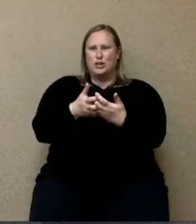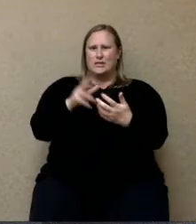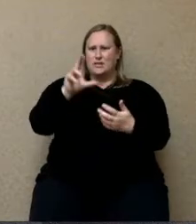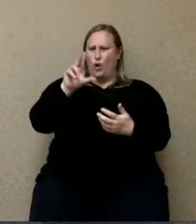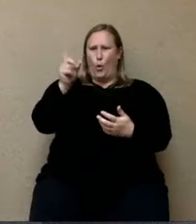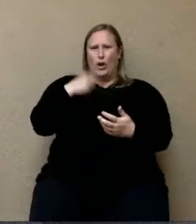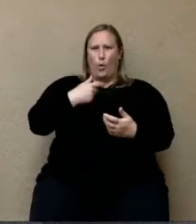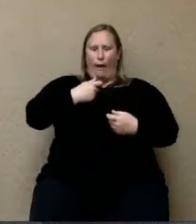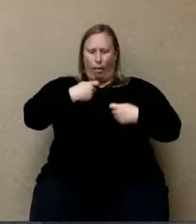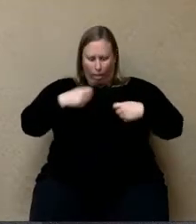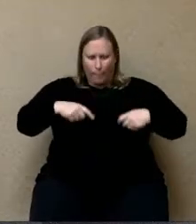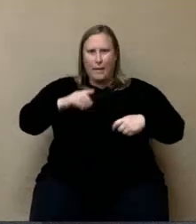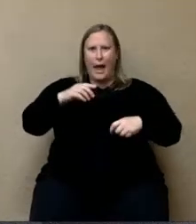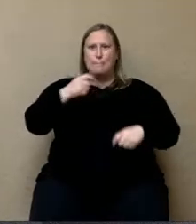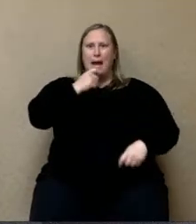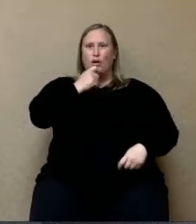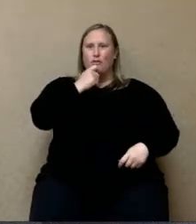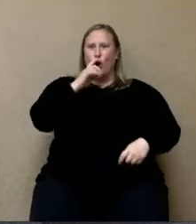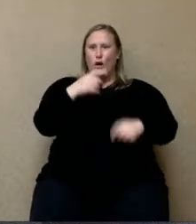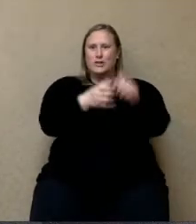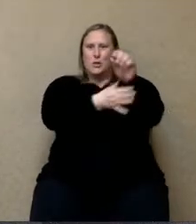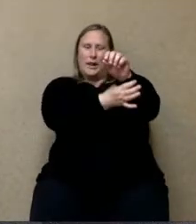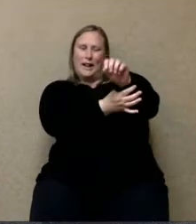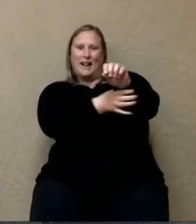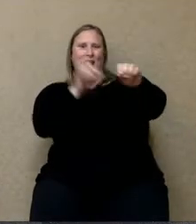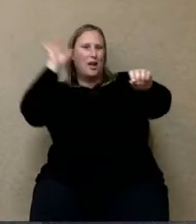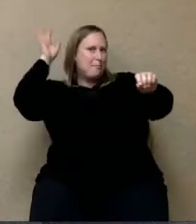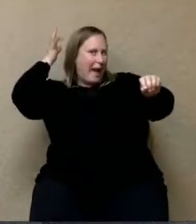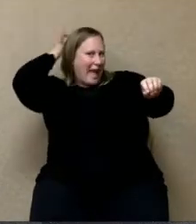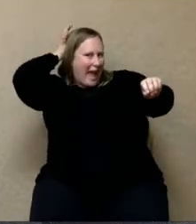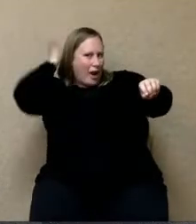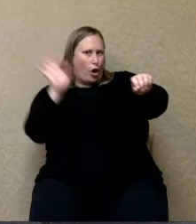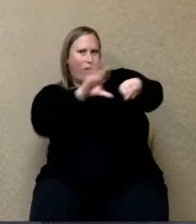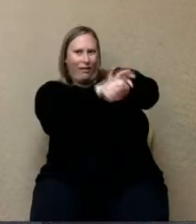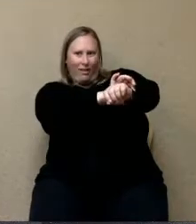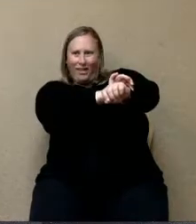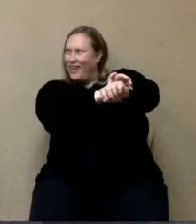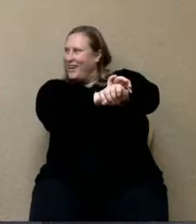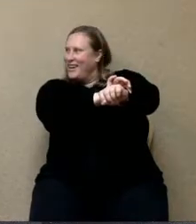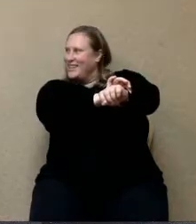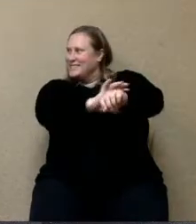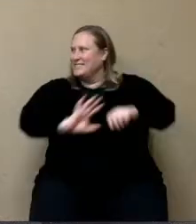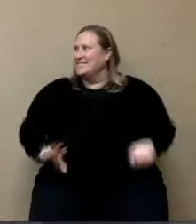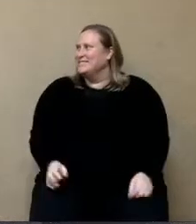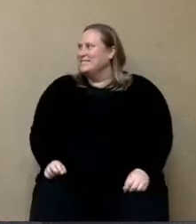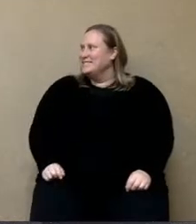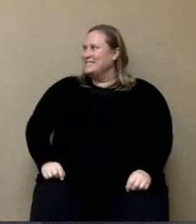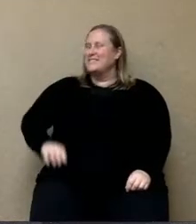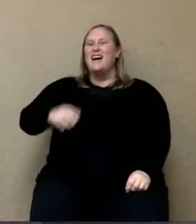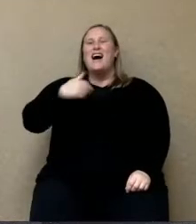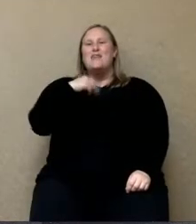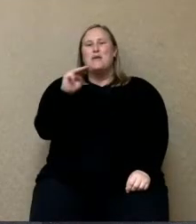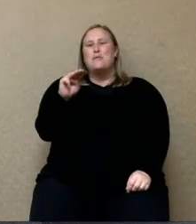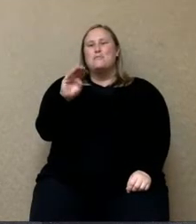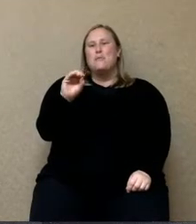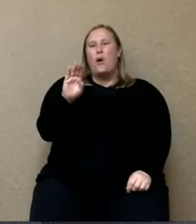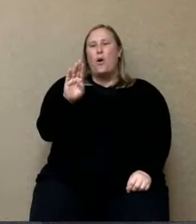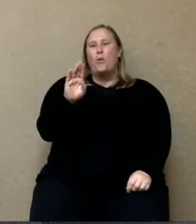mic, so it's hanging on my hair tie. All about adaptions, right? So, I am Mo Buti.